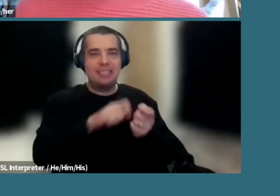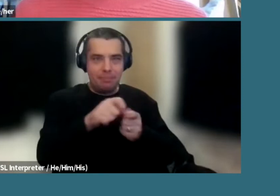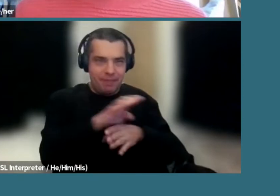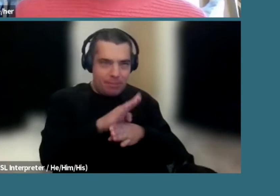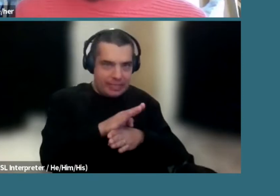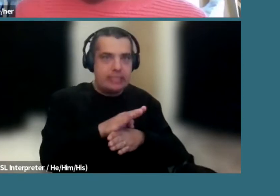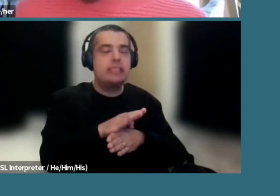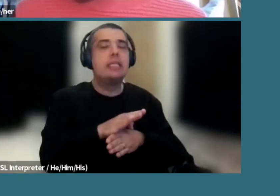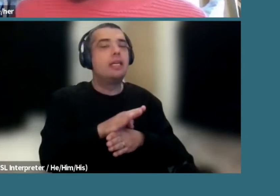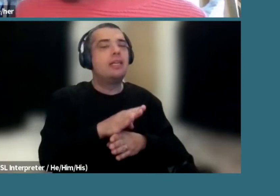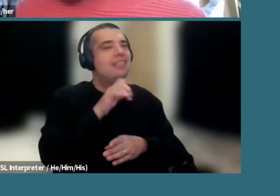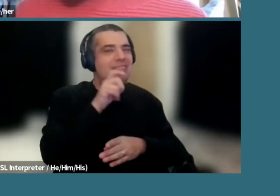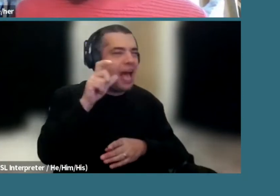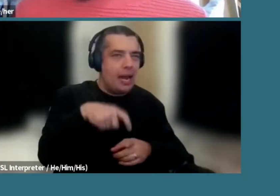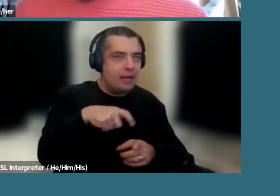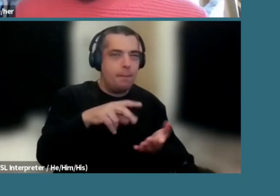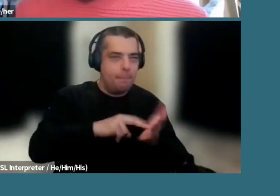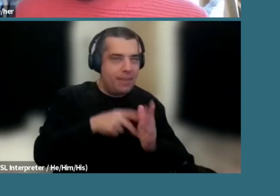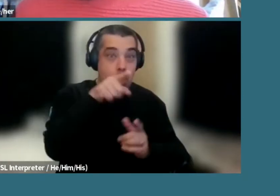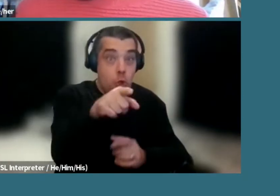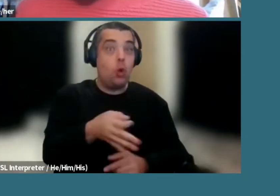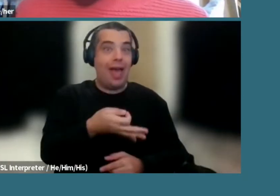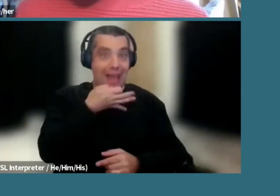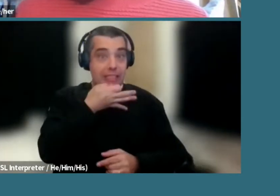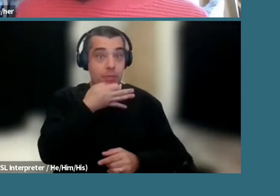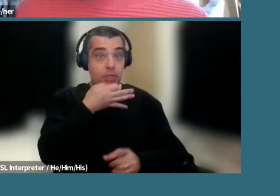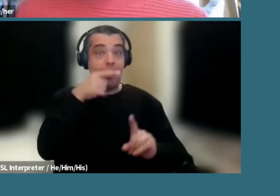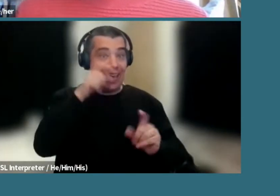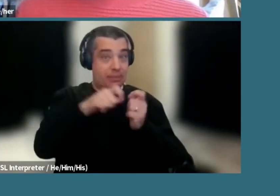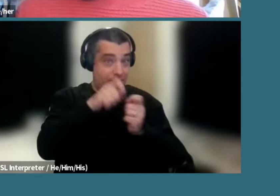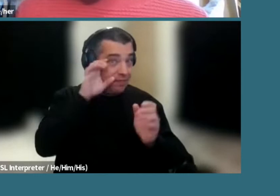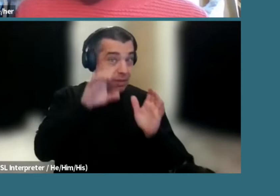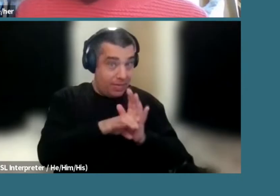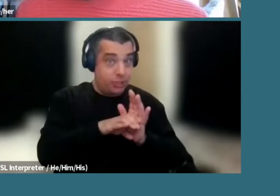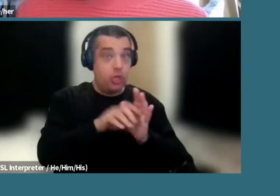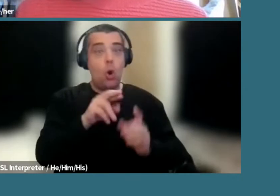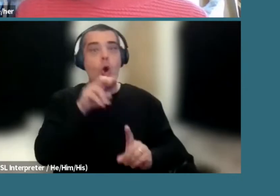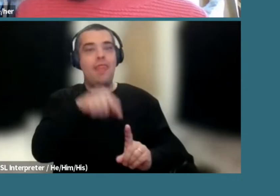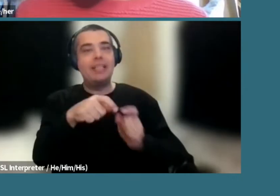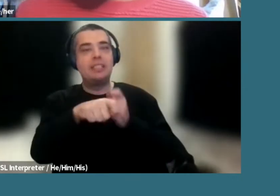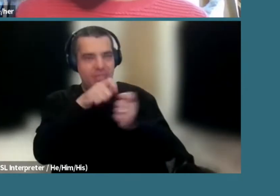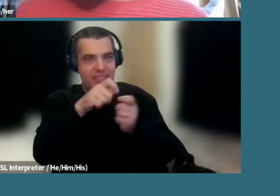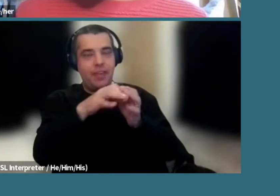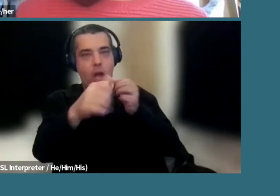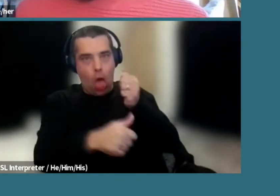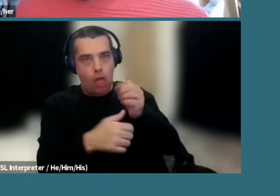that doesn't necessarily make you the expert on that image or on that alt text. And I think it's always a good idea